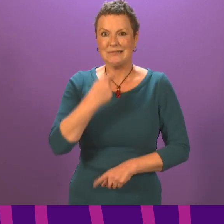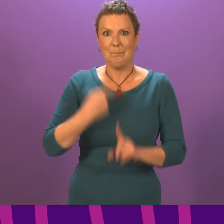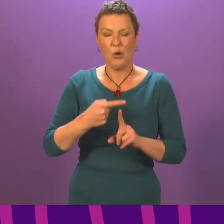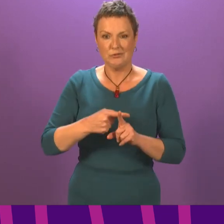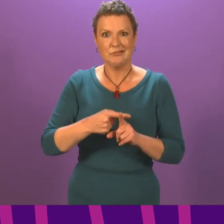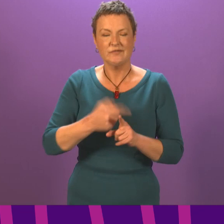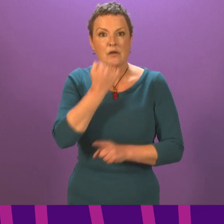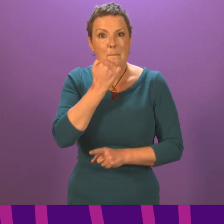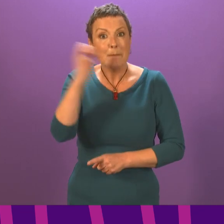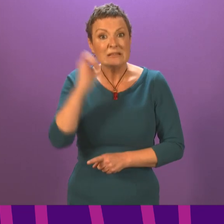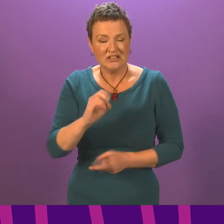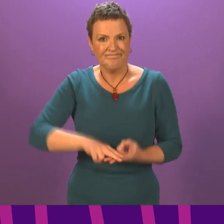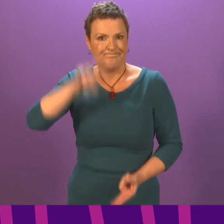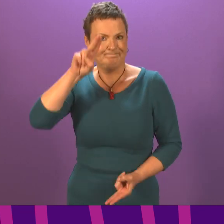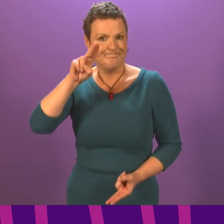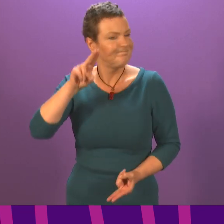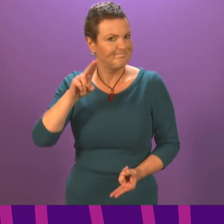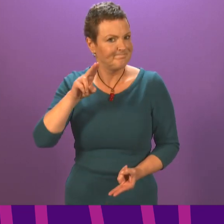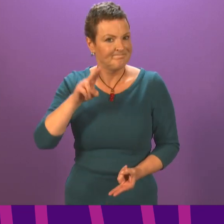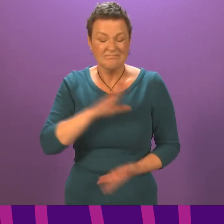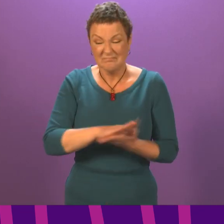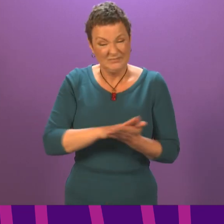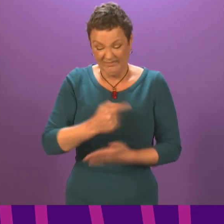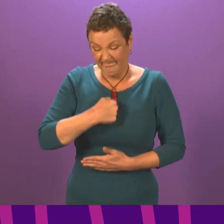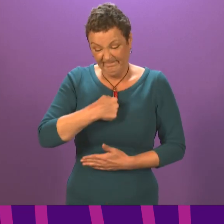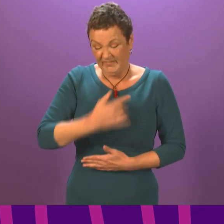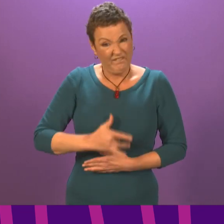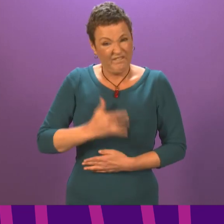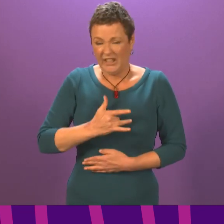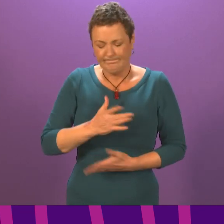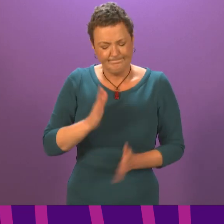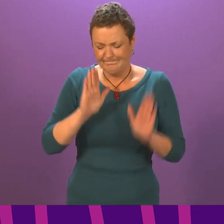Therefore, our judgment remains that it would be deeply irresponsible to ease restrictions